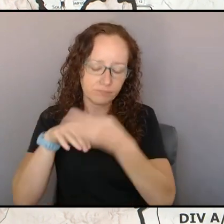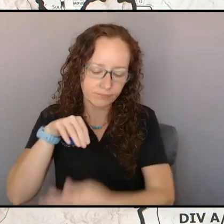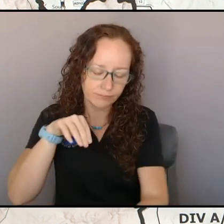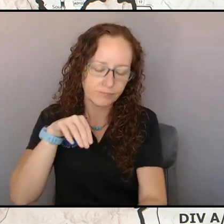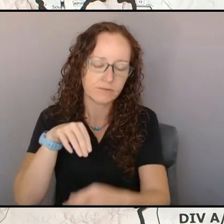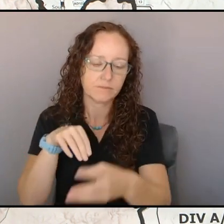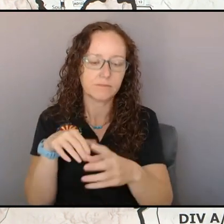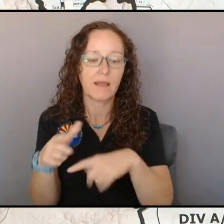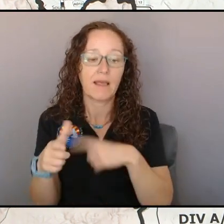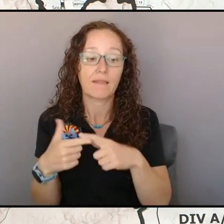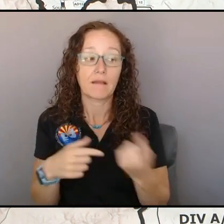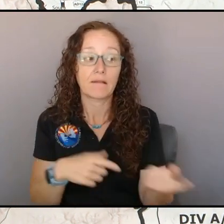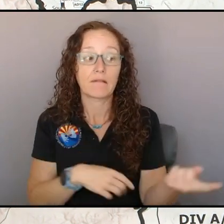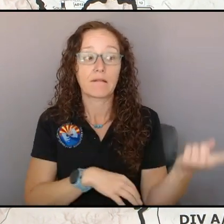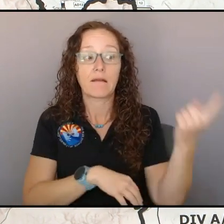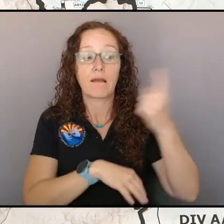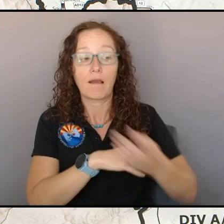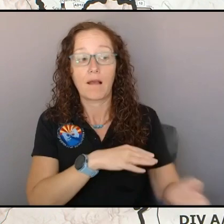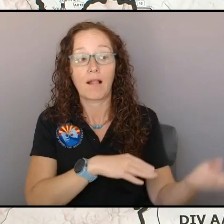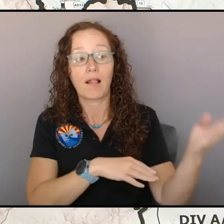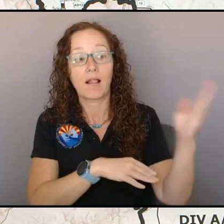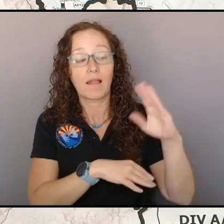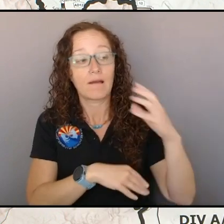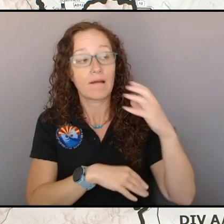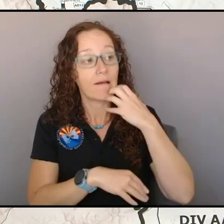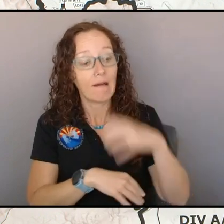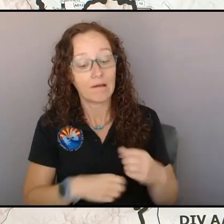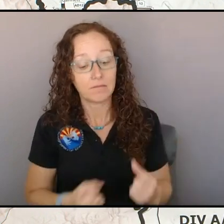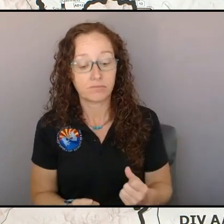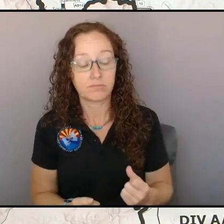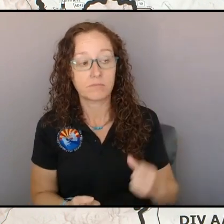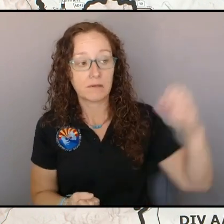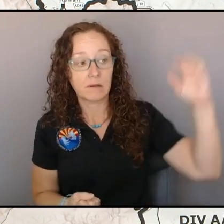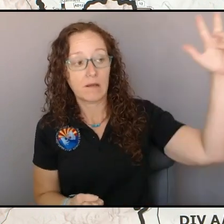the ground and that's what winds tend to latch on to and